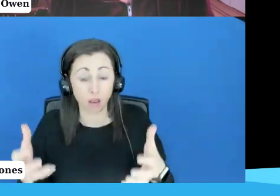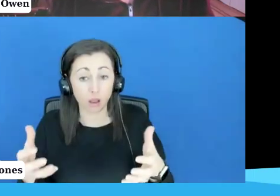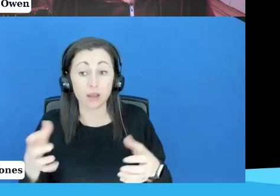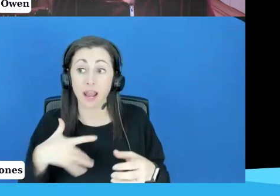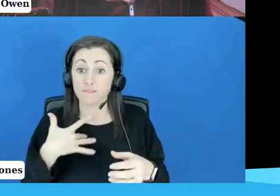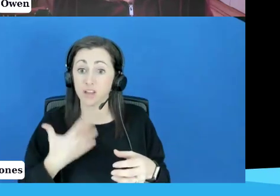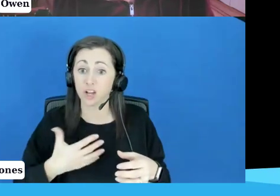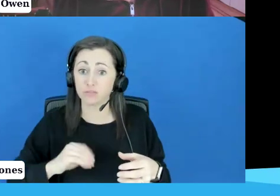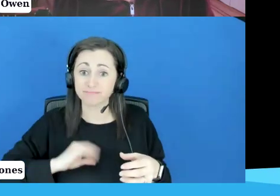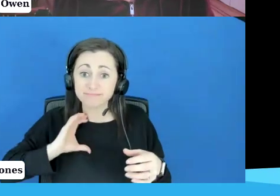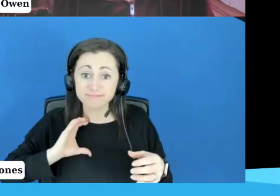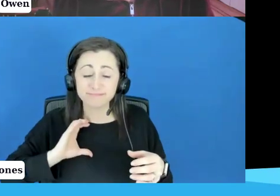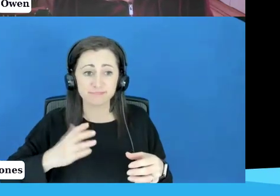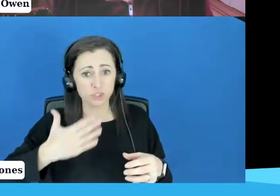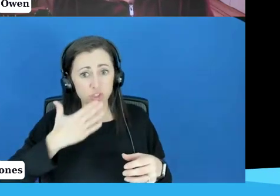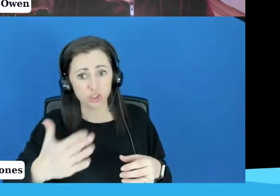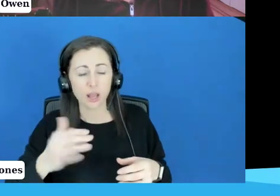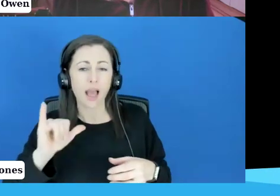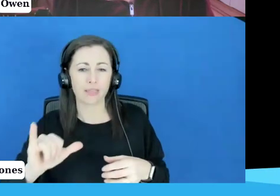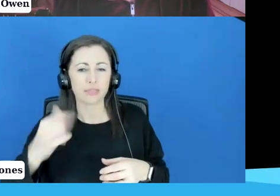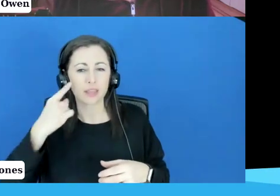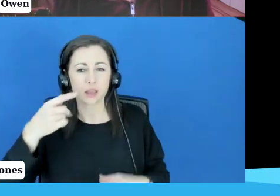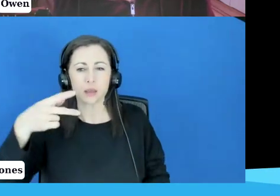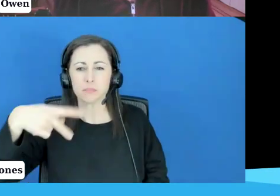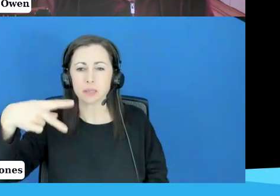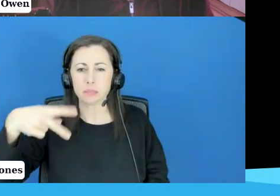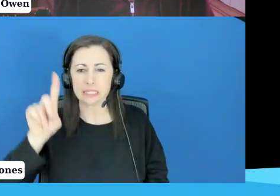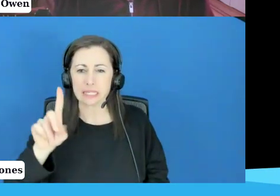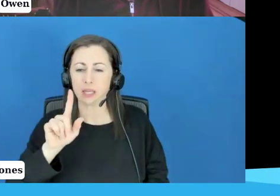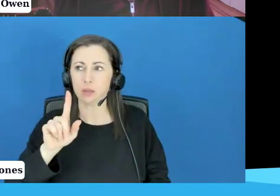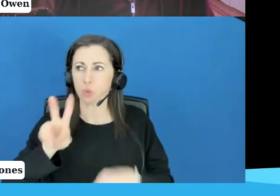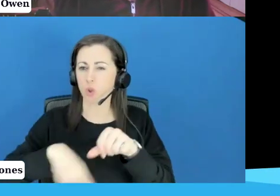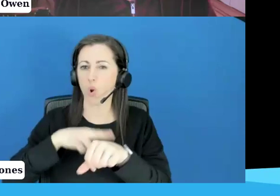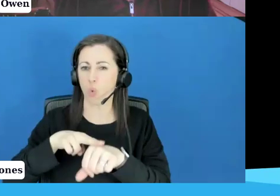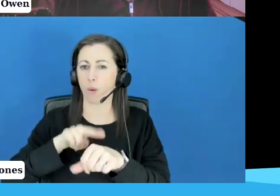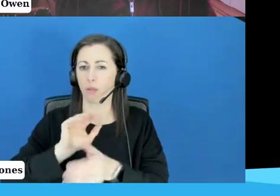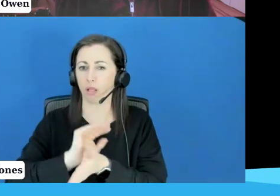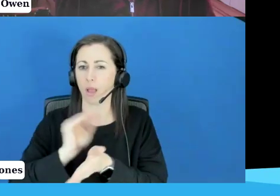I think I had normal postpartum depression, baby blues kind of came and went for me.